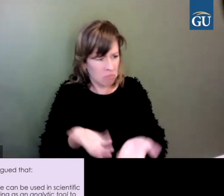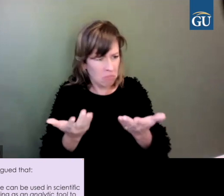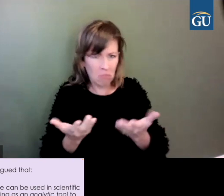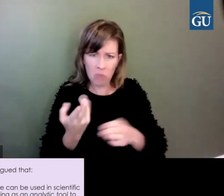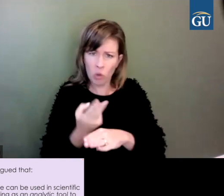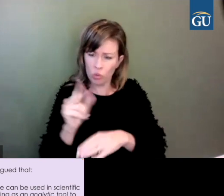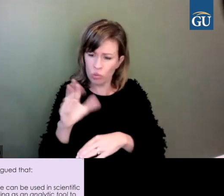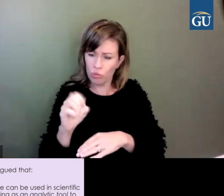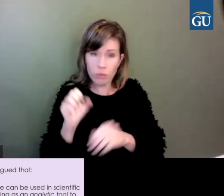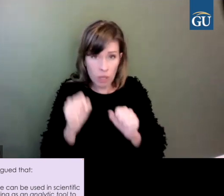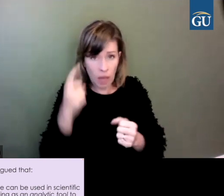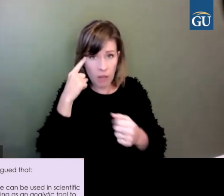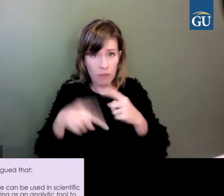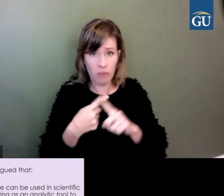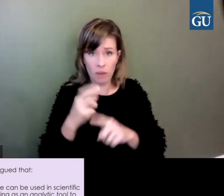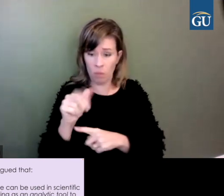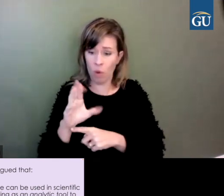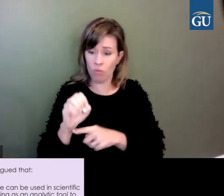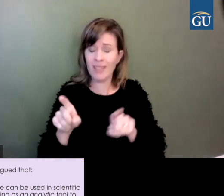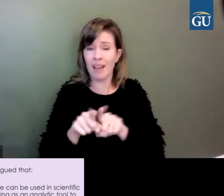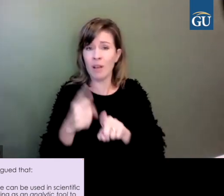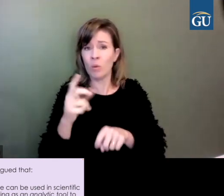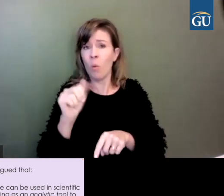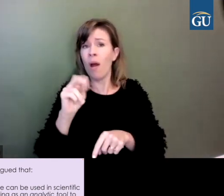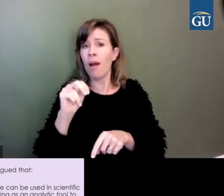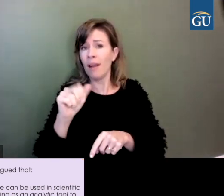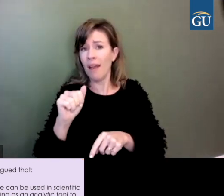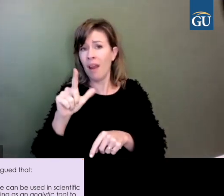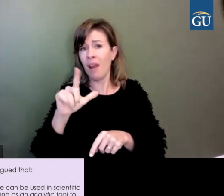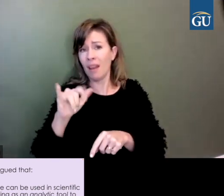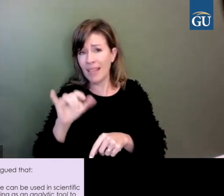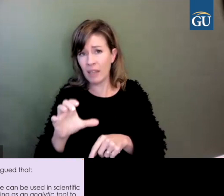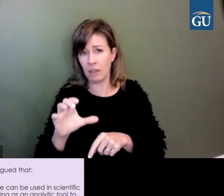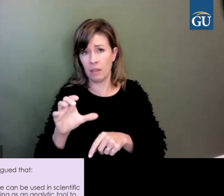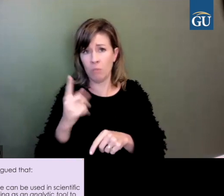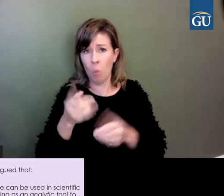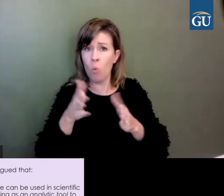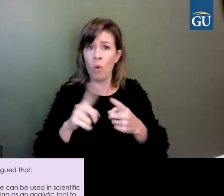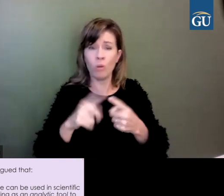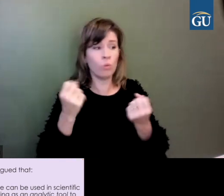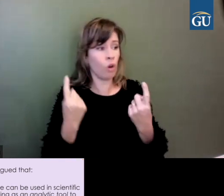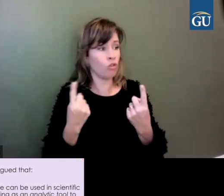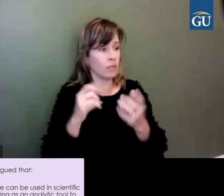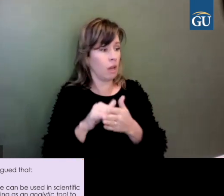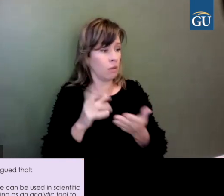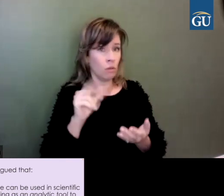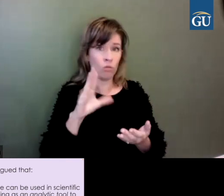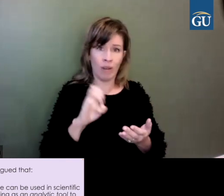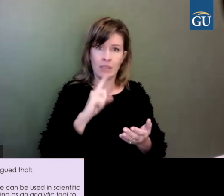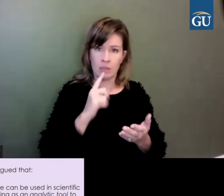actually think about race as an analytic, as a way to understand that race is doing some work. And what do we mean